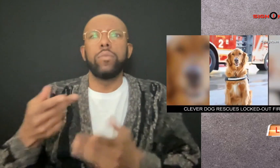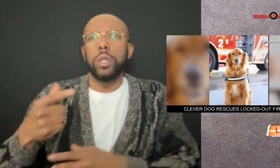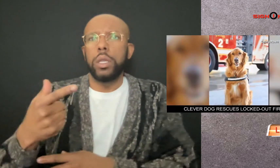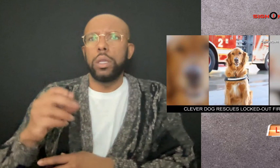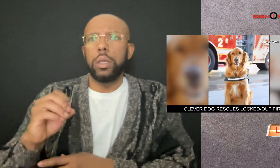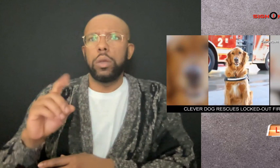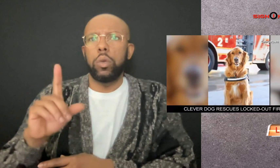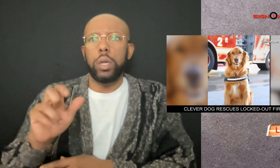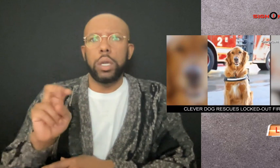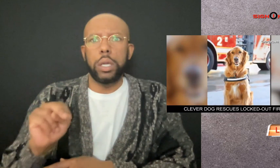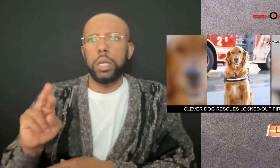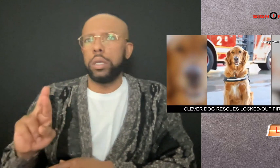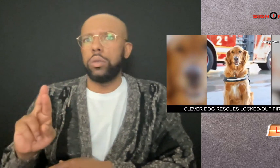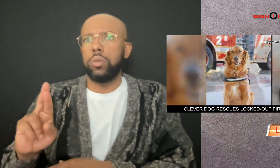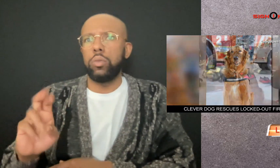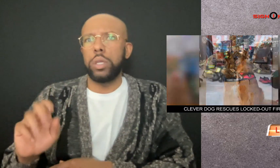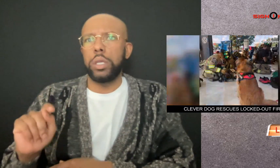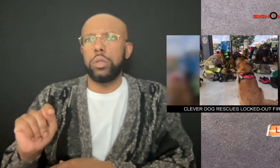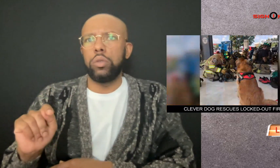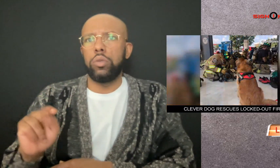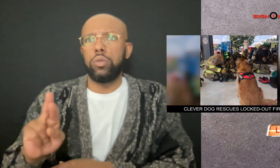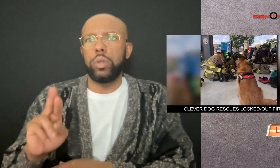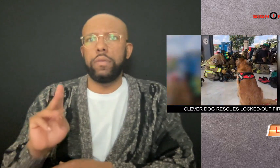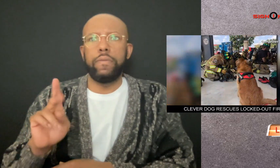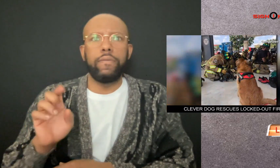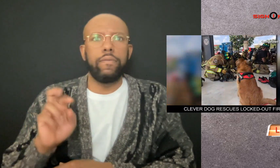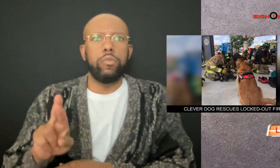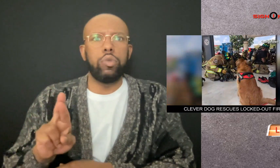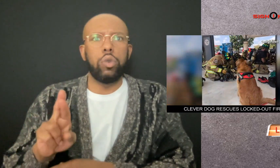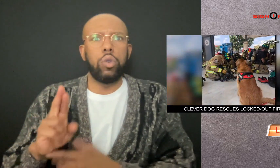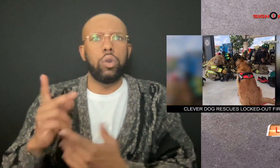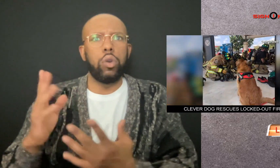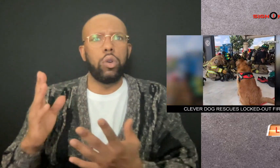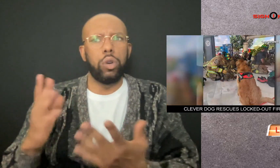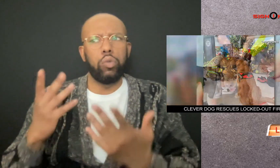is used to bringing smiles to the faces of people in the community